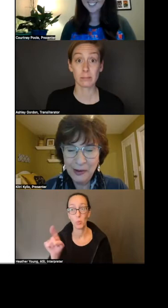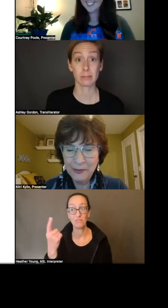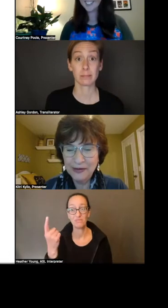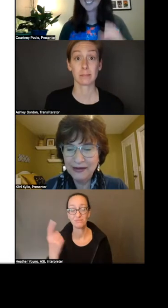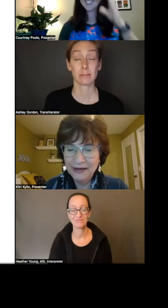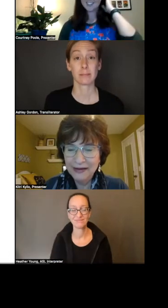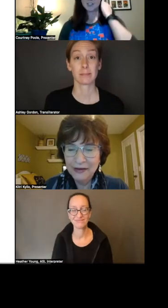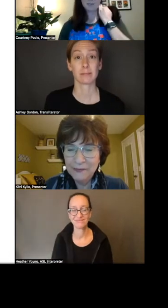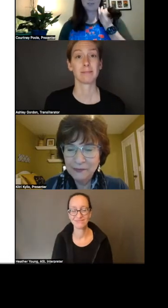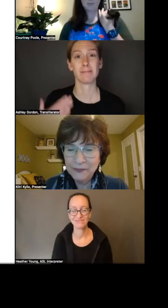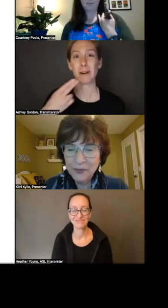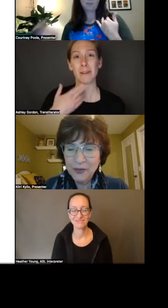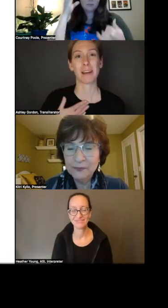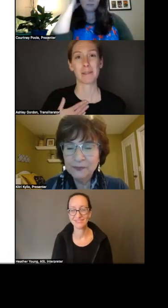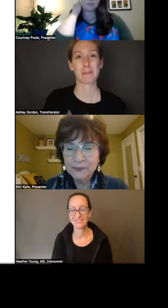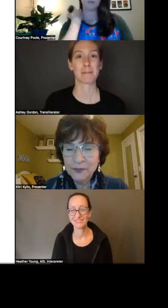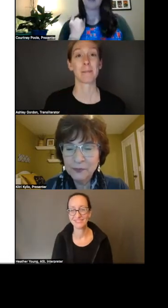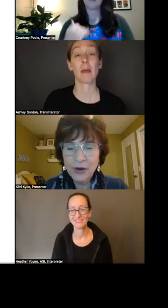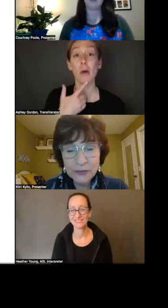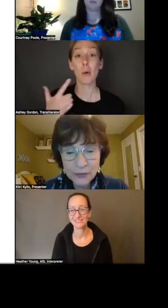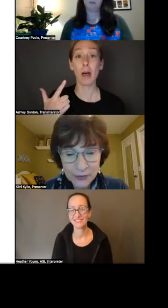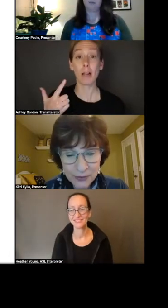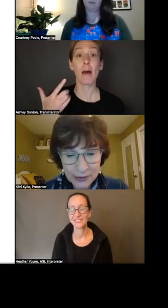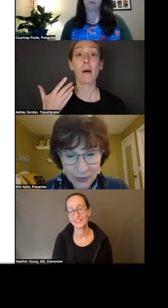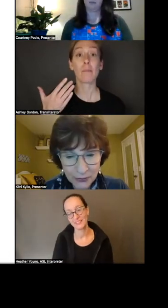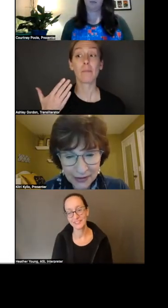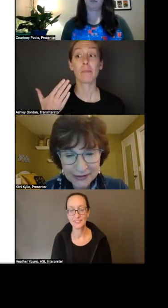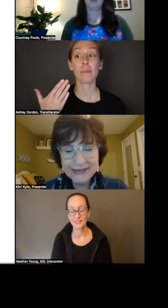Okay. Well, bravo to the one who got 'em all correct,